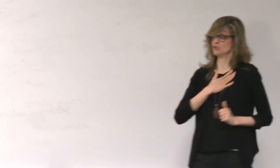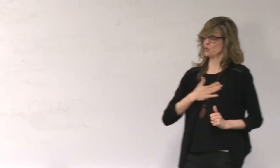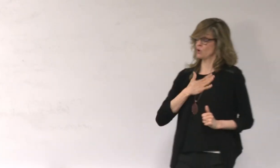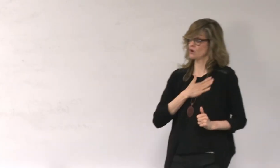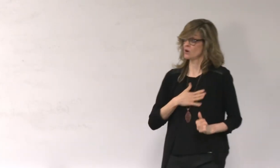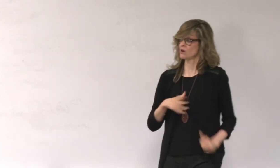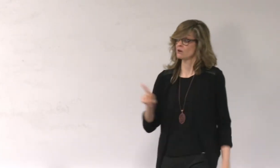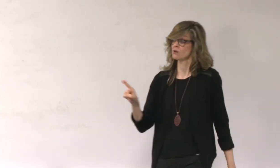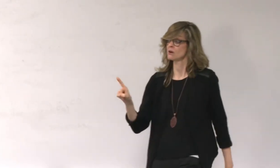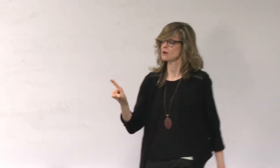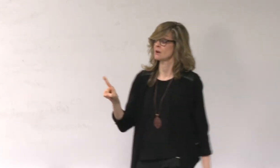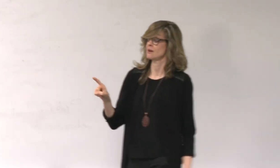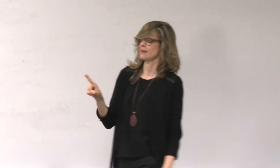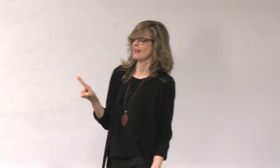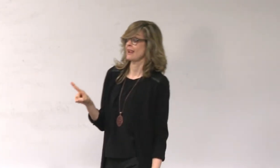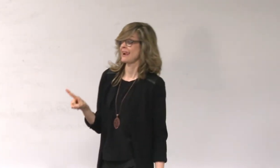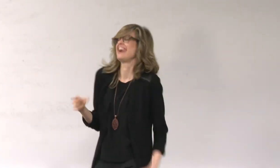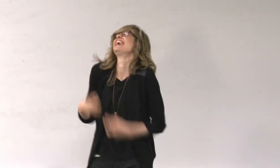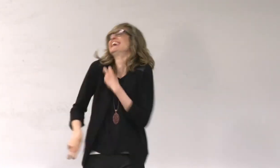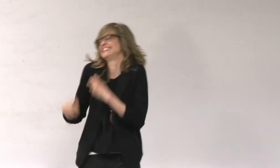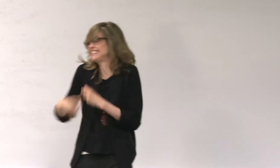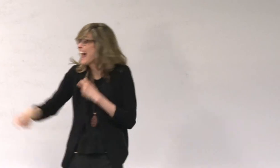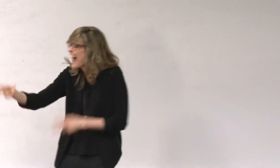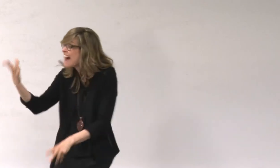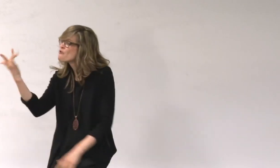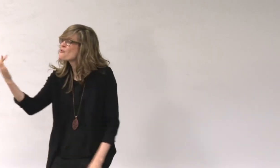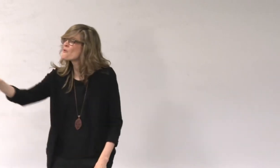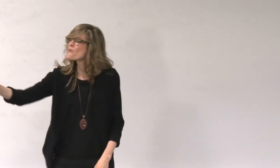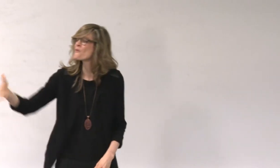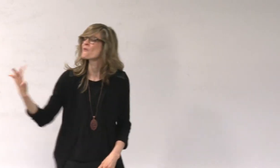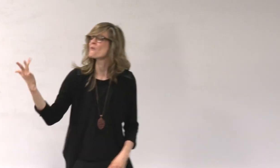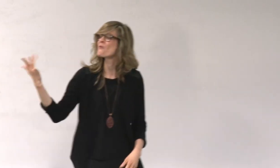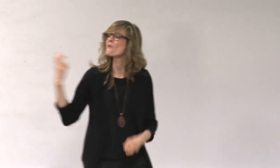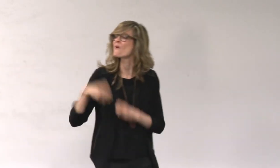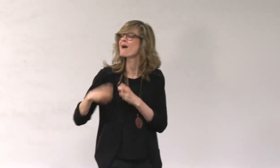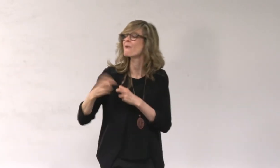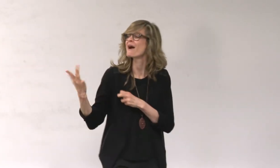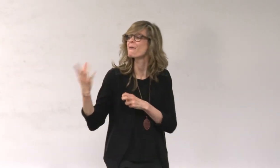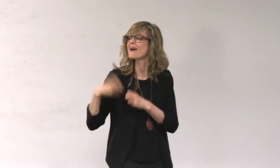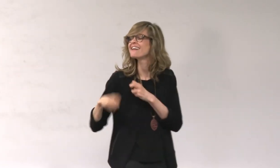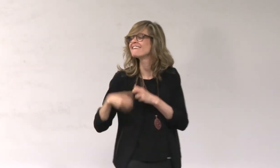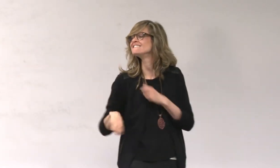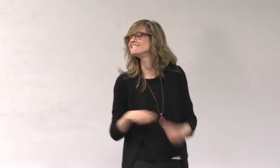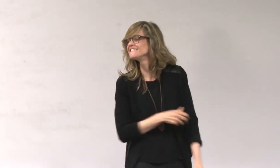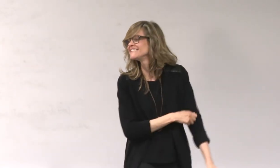DO YOU ENJOY IT? IT'S TOUGH. WHY IS IT TOUGH? WHY DO YOU SAY THAT?